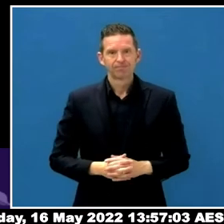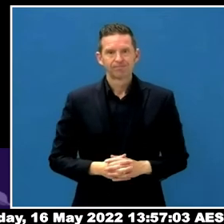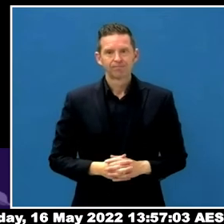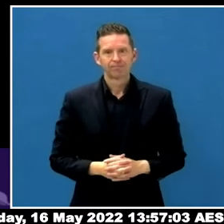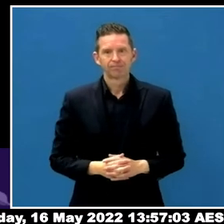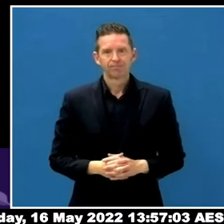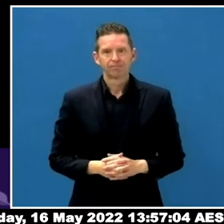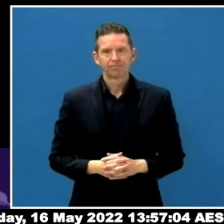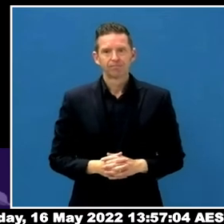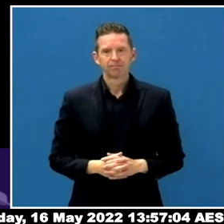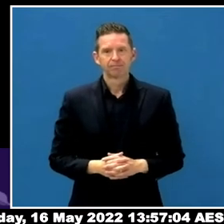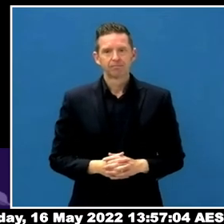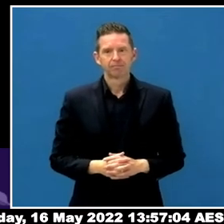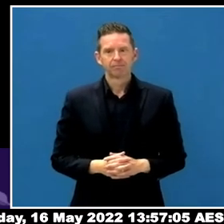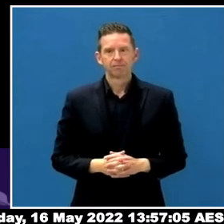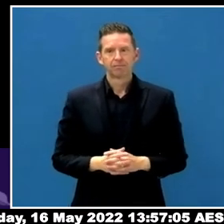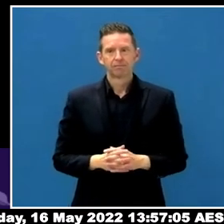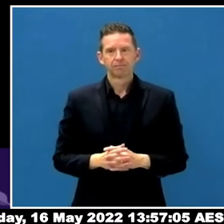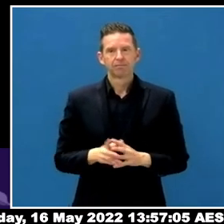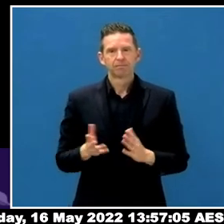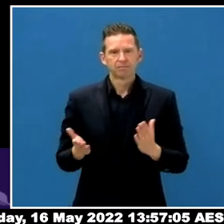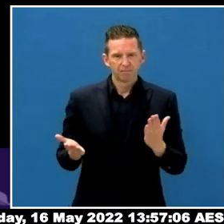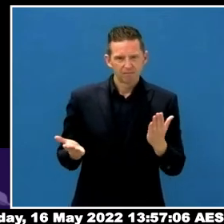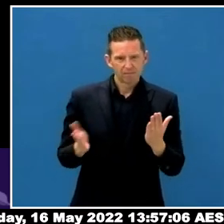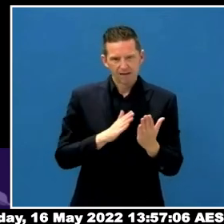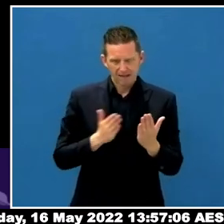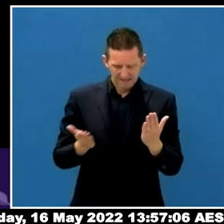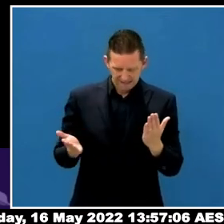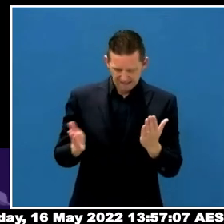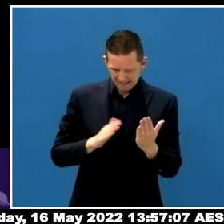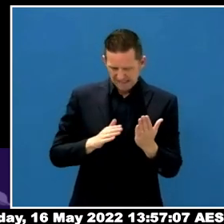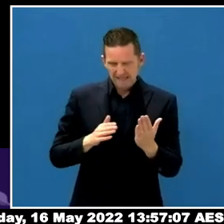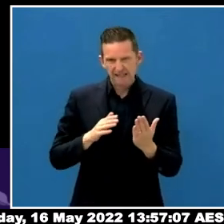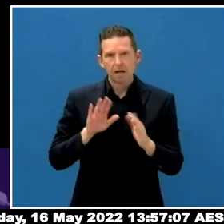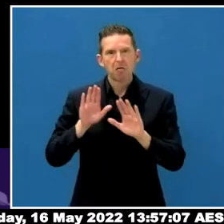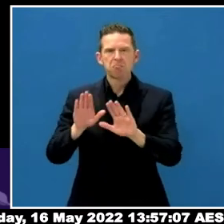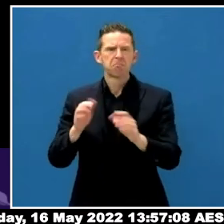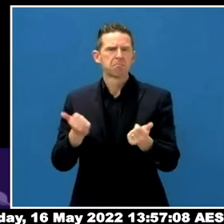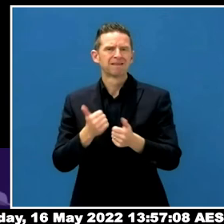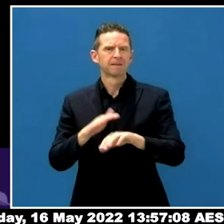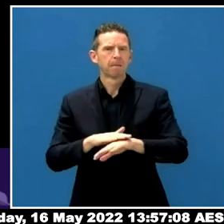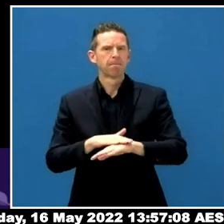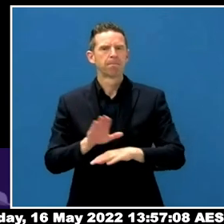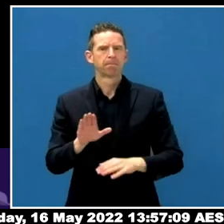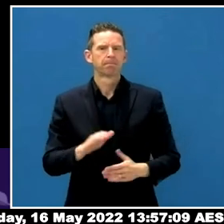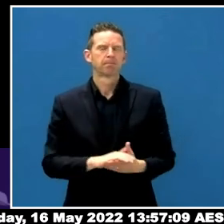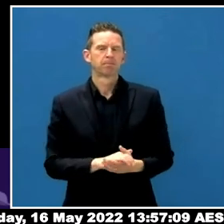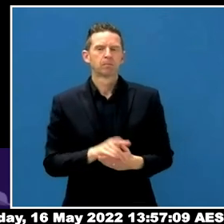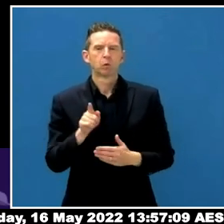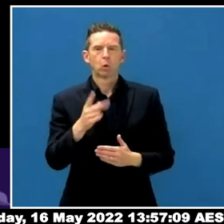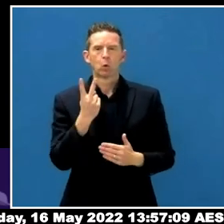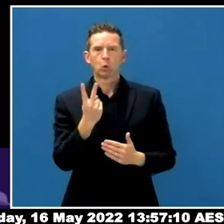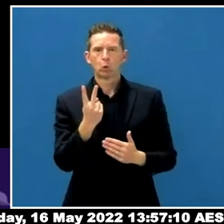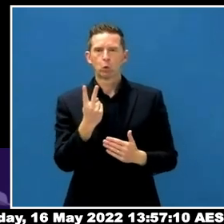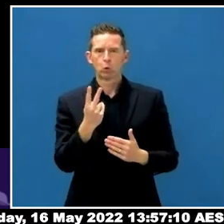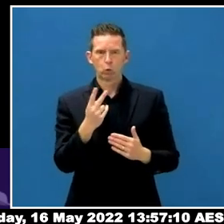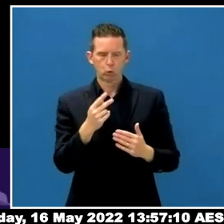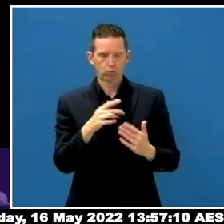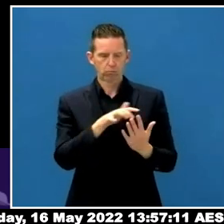Alright. Take your time. It should be a two page document. Yes, I do have it.